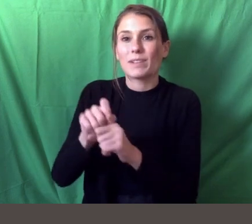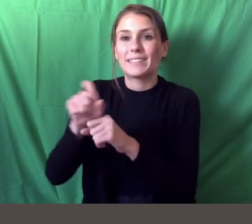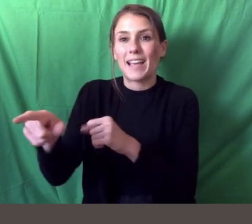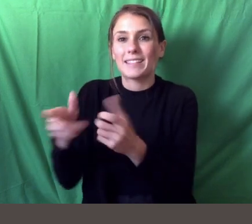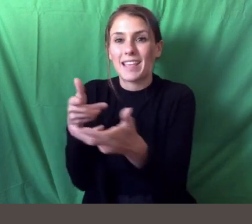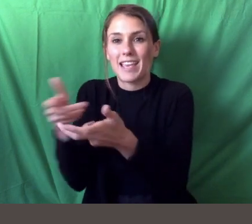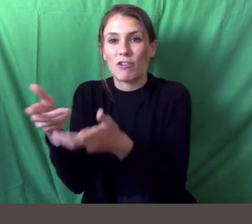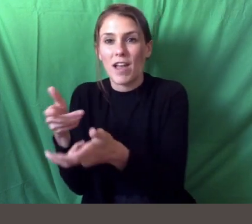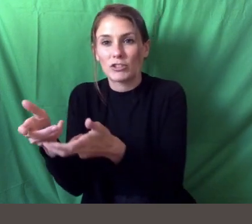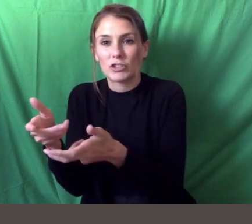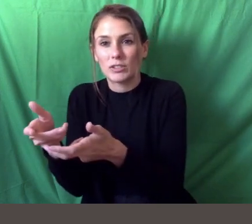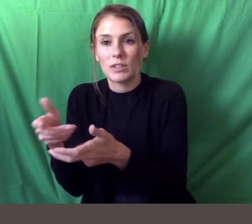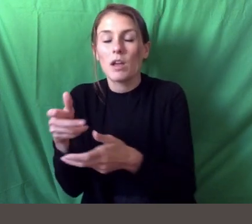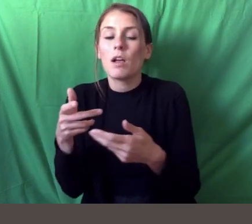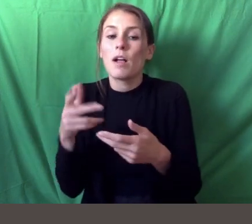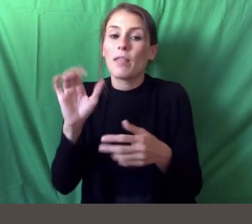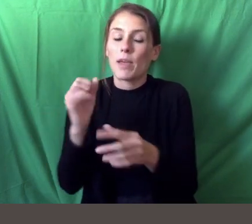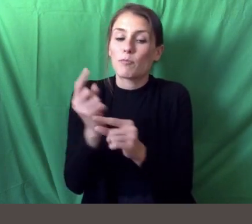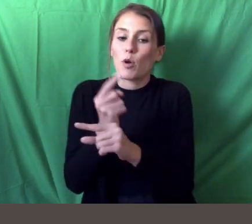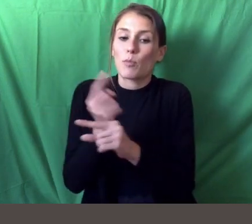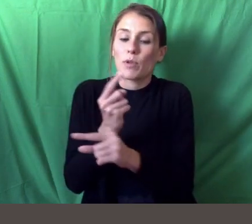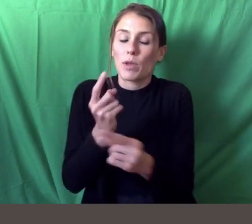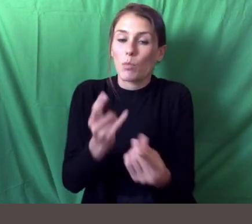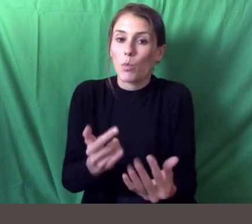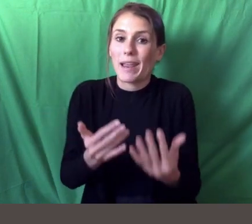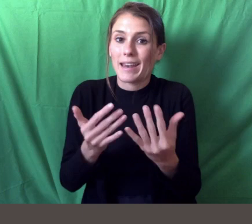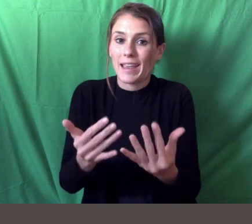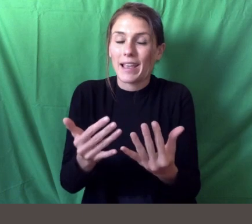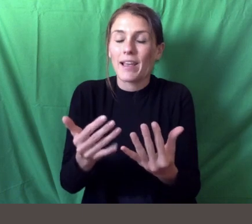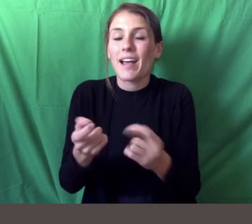Proper weighting eliminates flakiness in the automation.